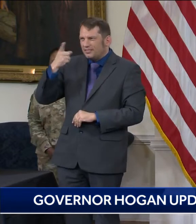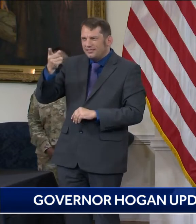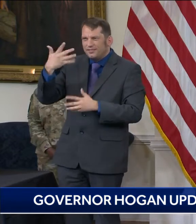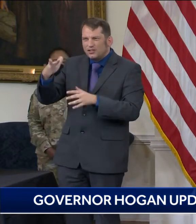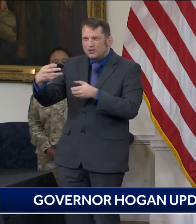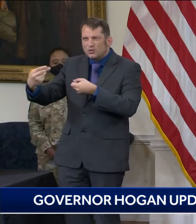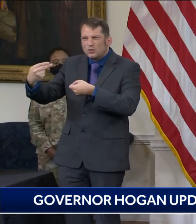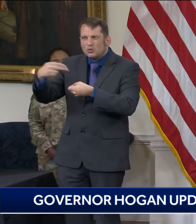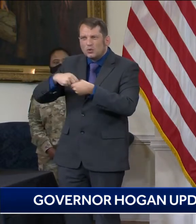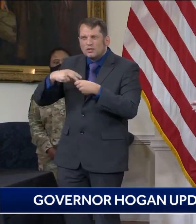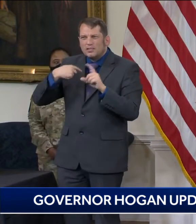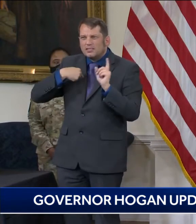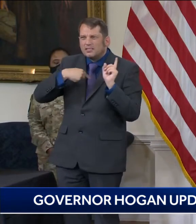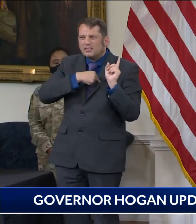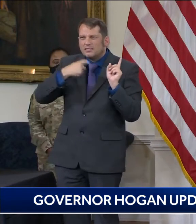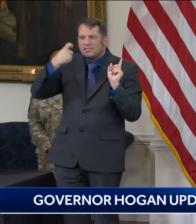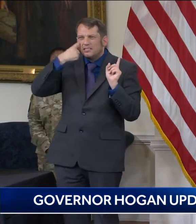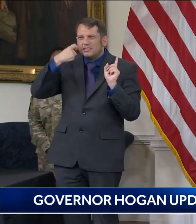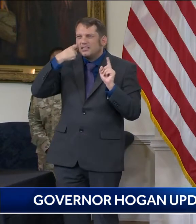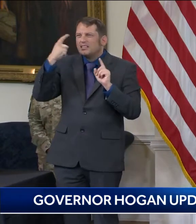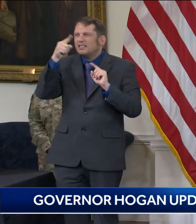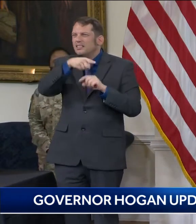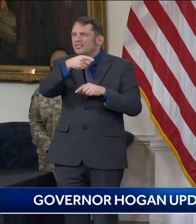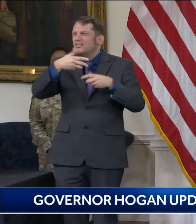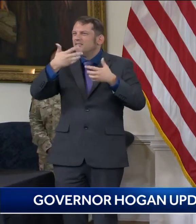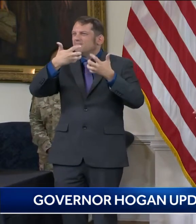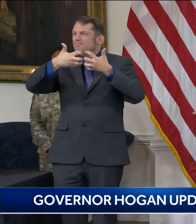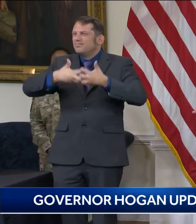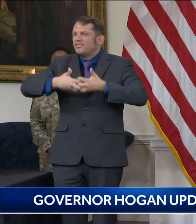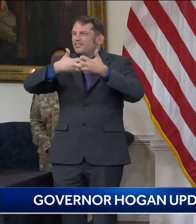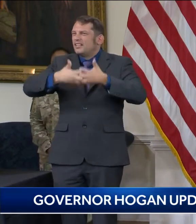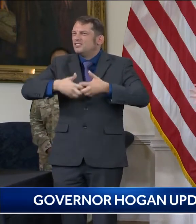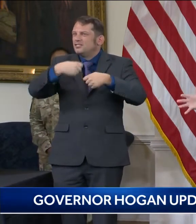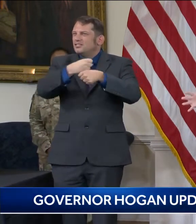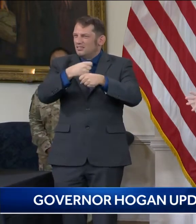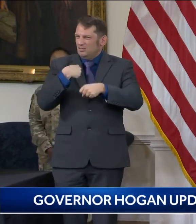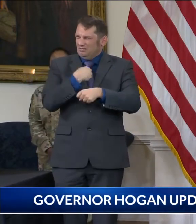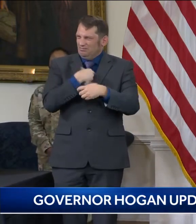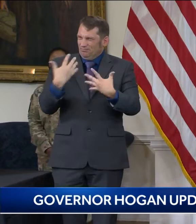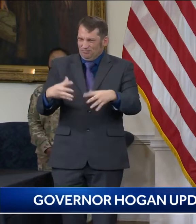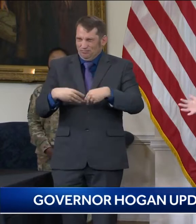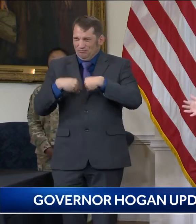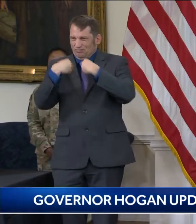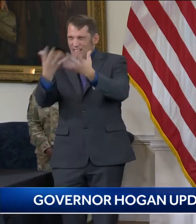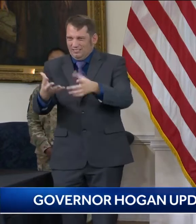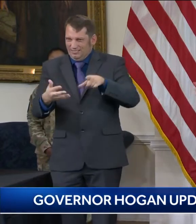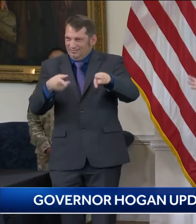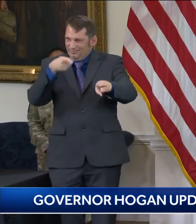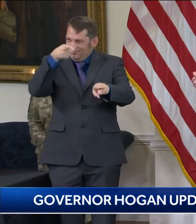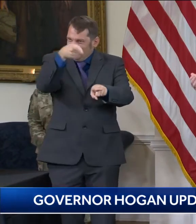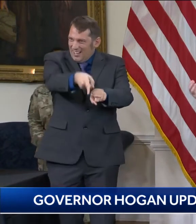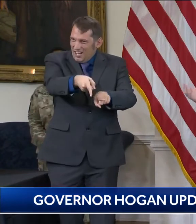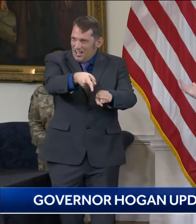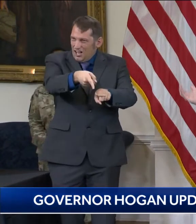WE WERE OUT TODAY, I THINK YOU JOINED US AT THE LAST STOP WE WERE AT THE MANUFACTURING FACILITY DOING VACCINES IN THEIR